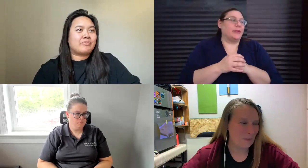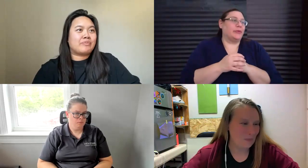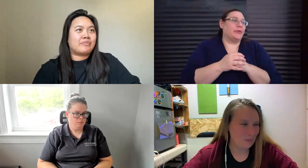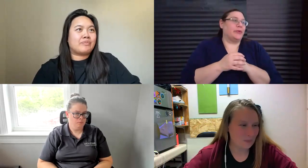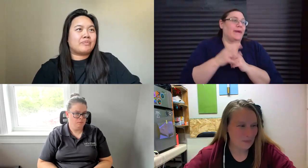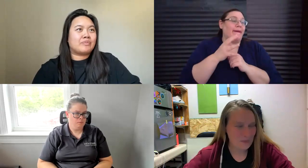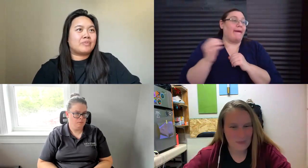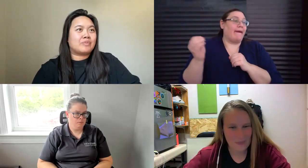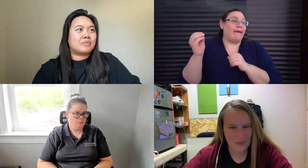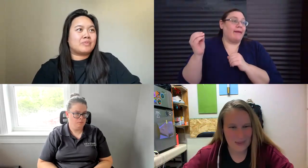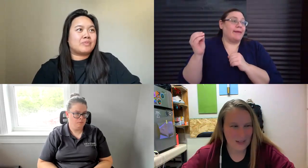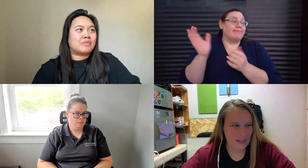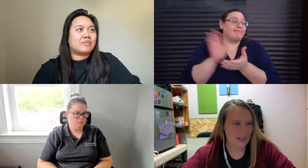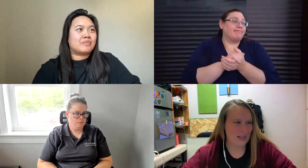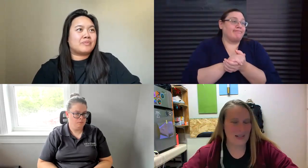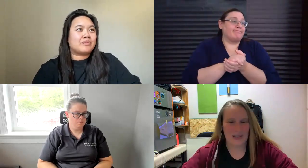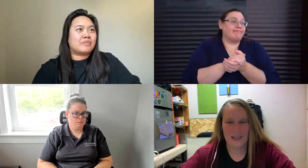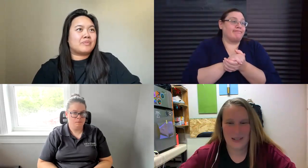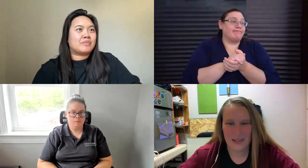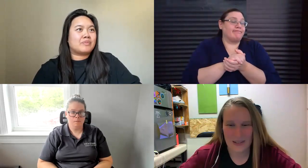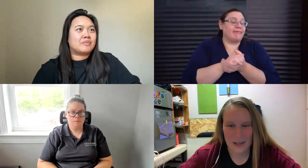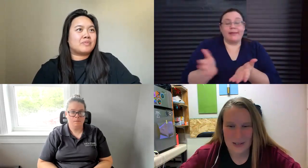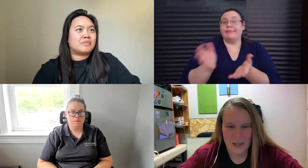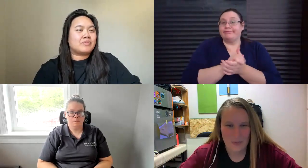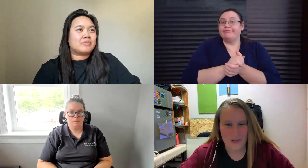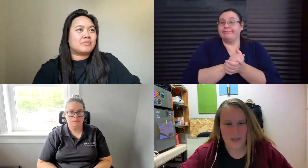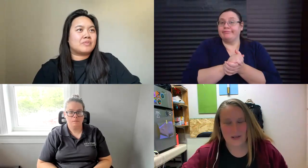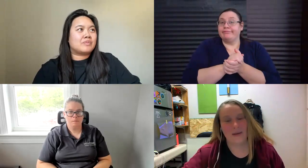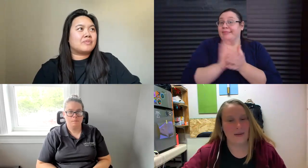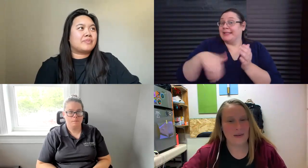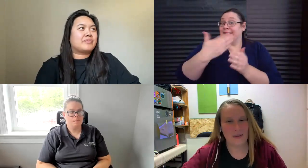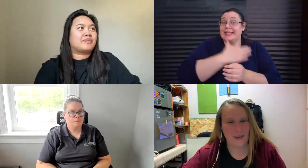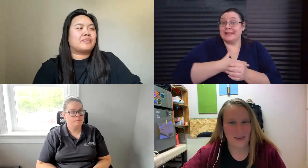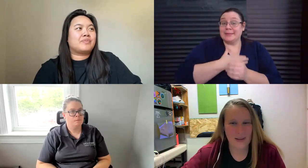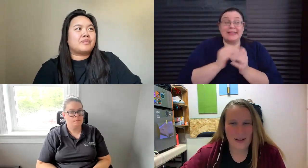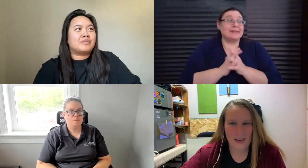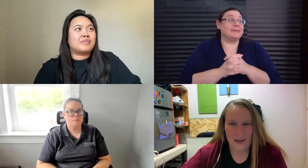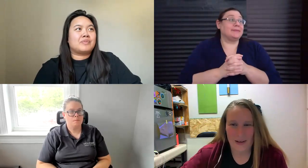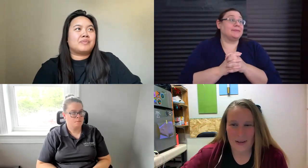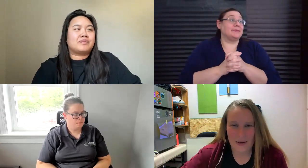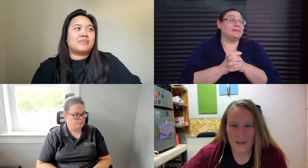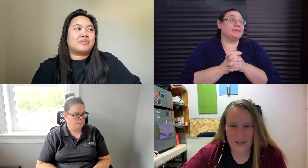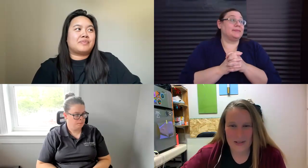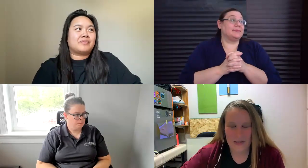Next slide, please.